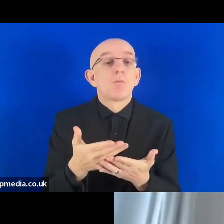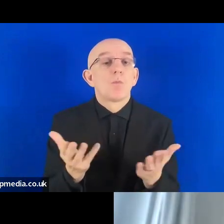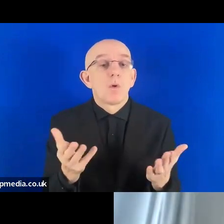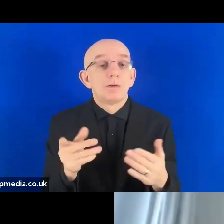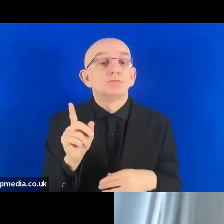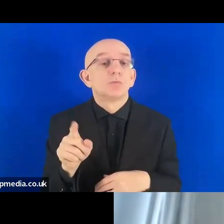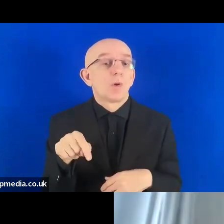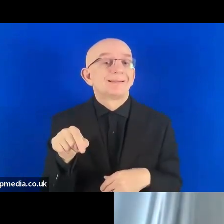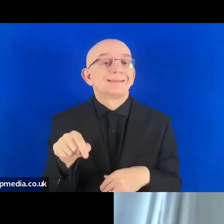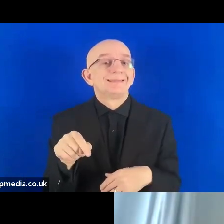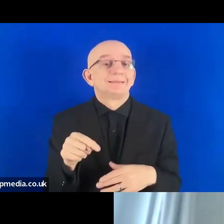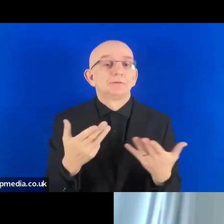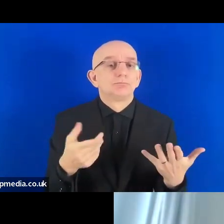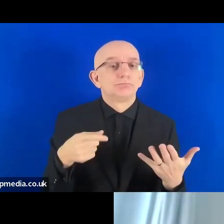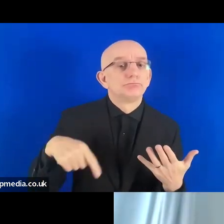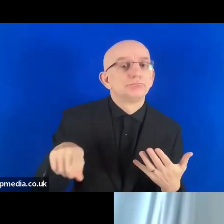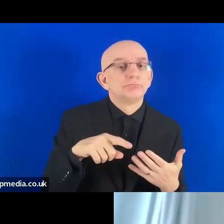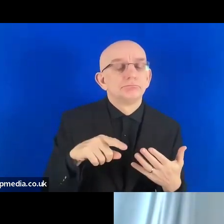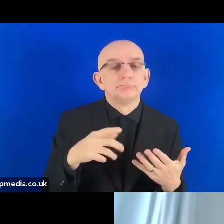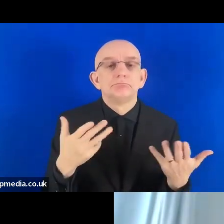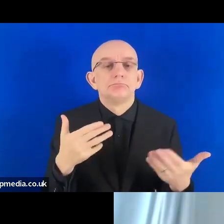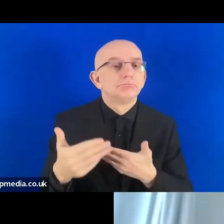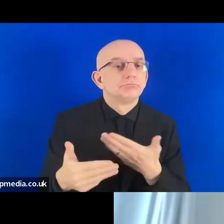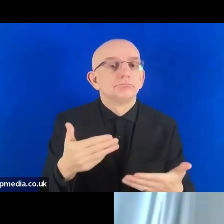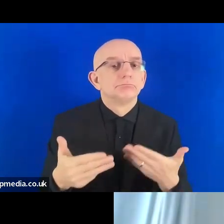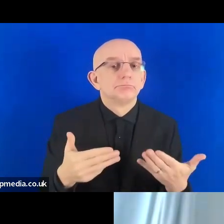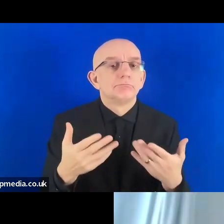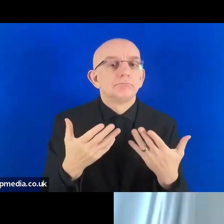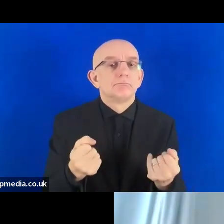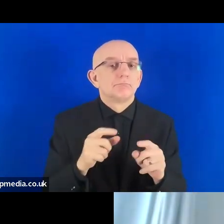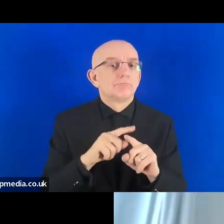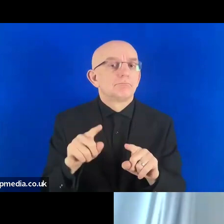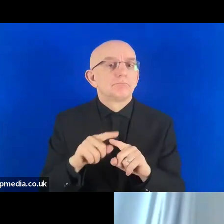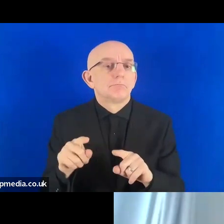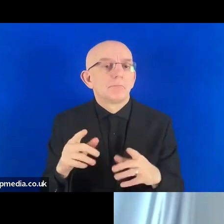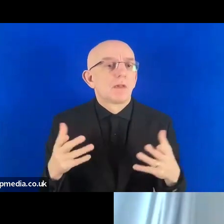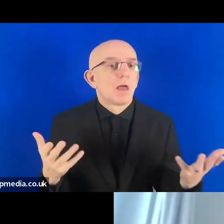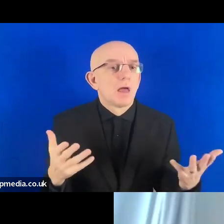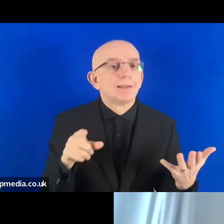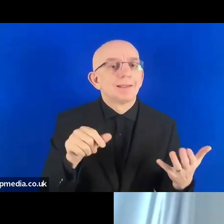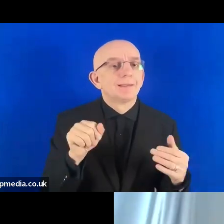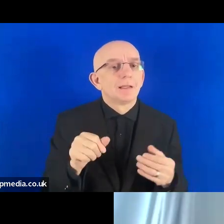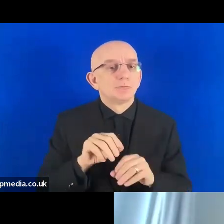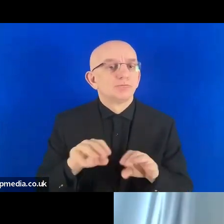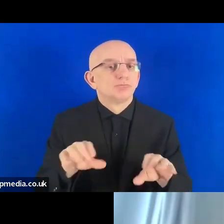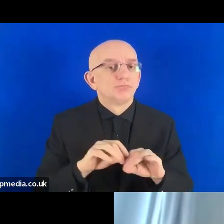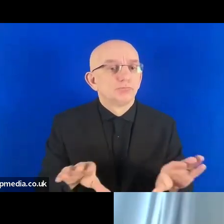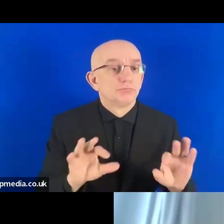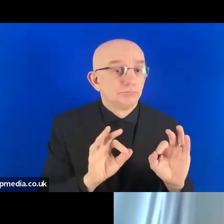Thank you so much. And I see that this, it we say that fast track is closed within as a business as it we can still sign up today.